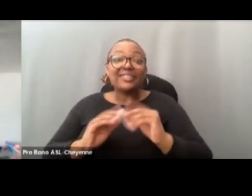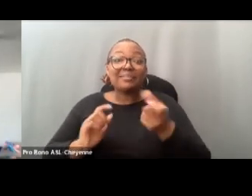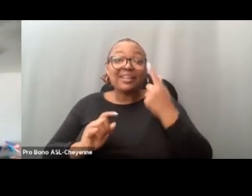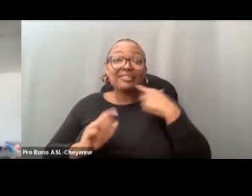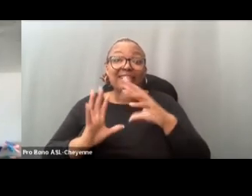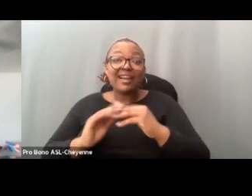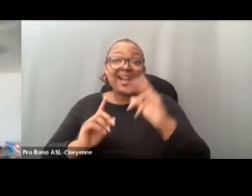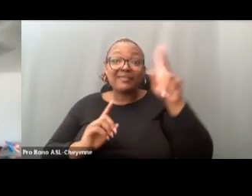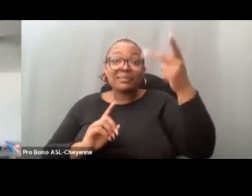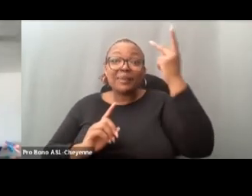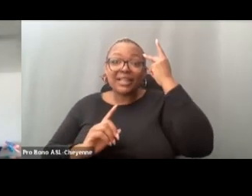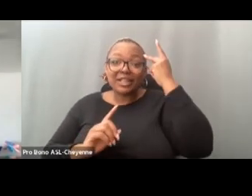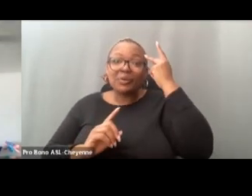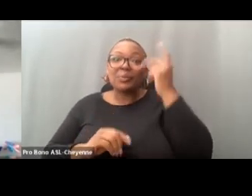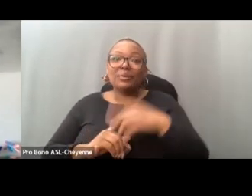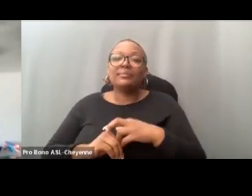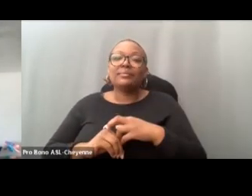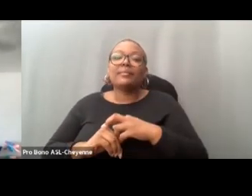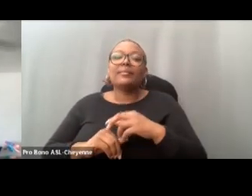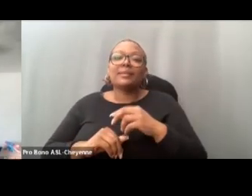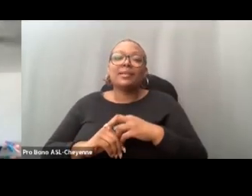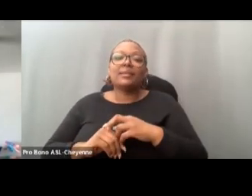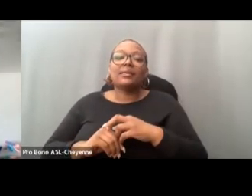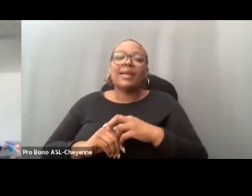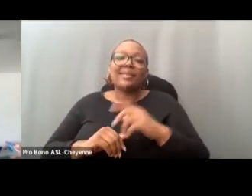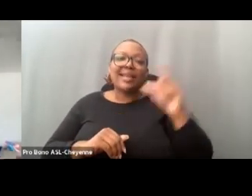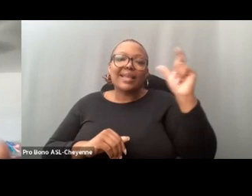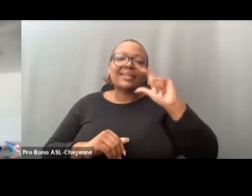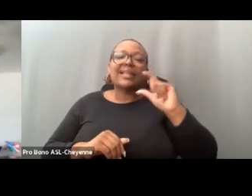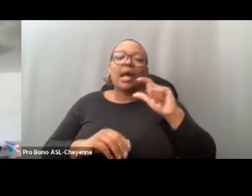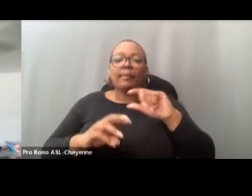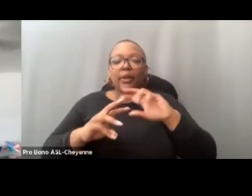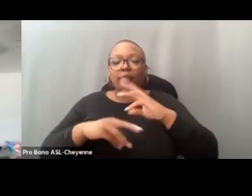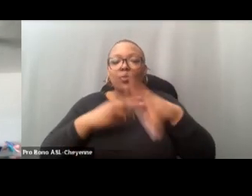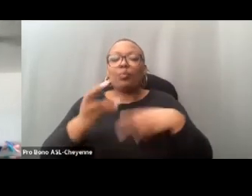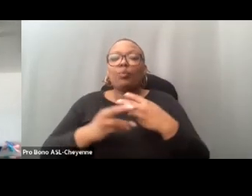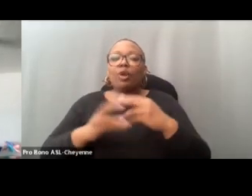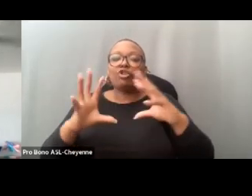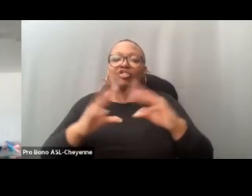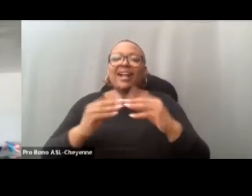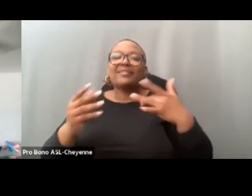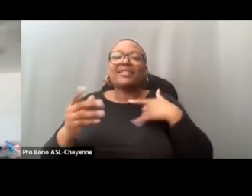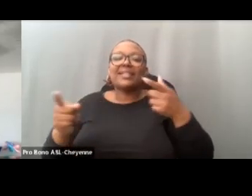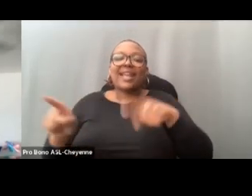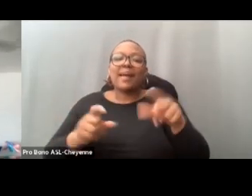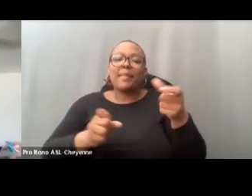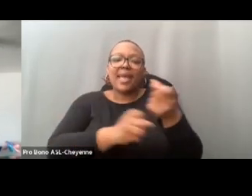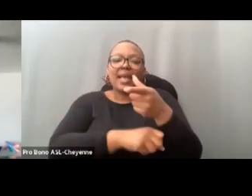the Brookings Institution's U.S.-Islamic World Forum, which used to take place every year in Doha